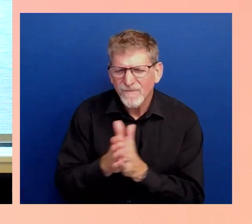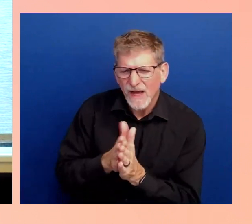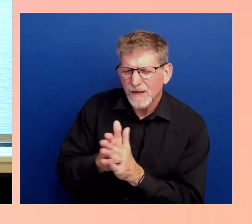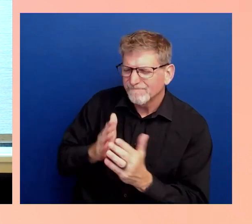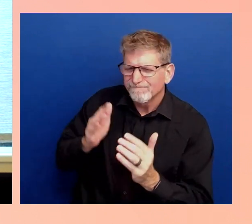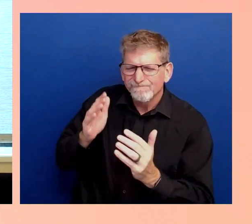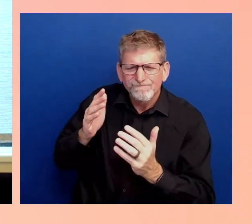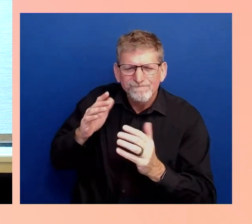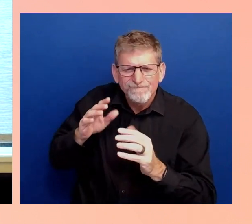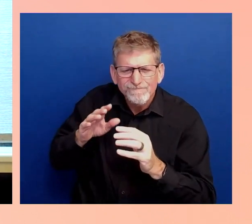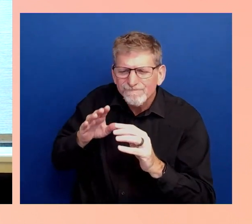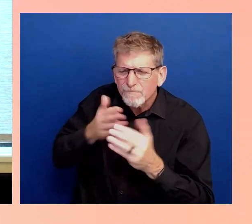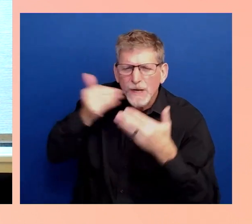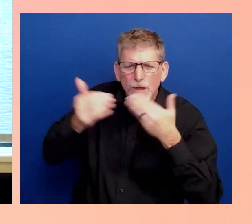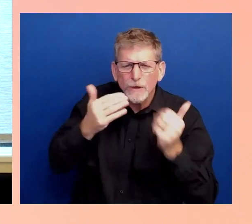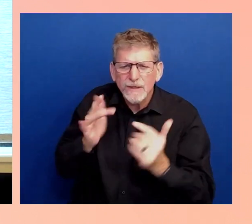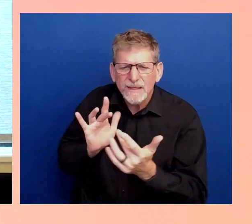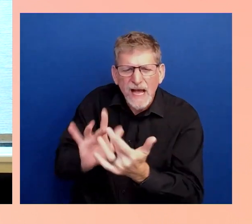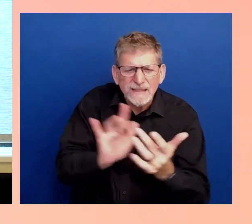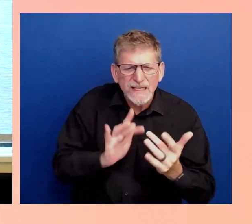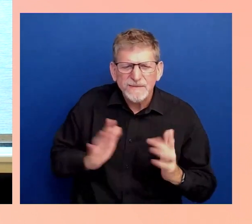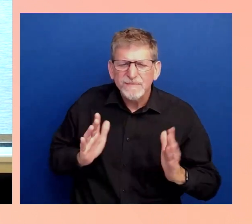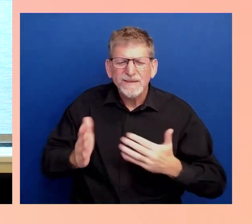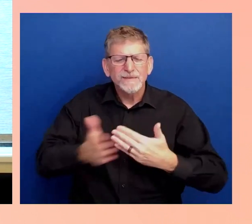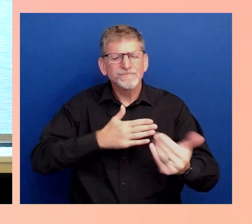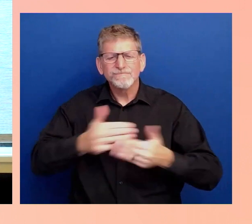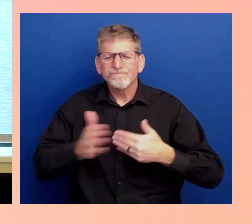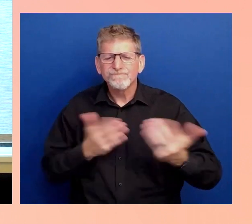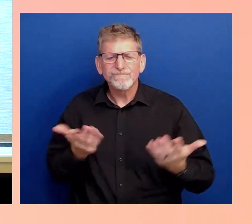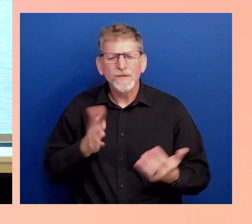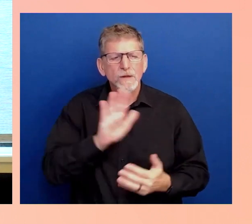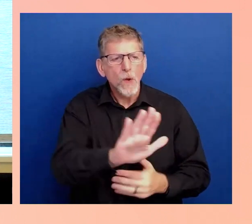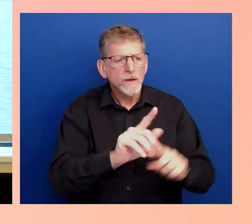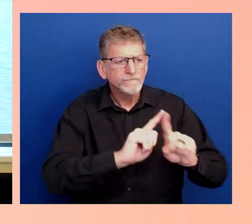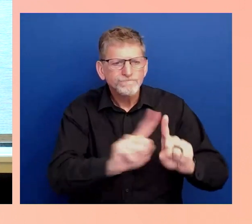your particular situation is when you're coming into an experience,